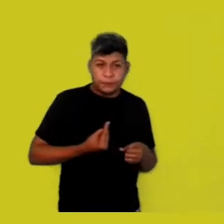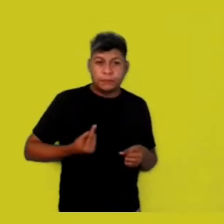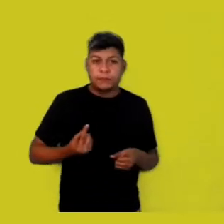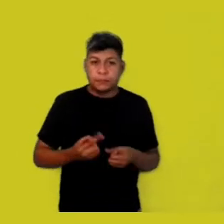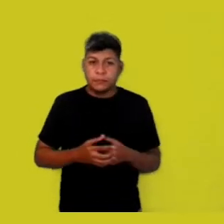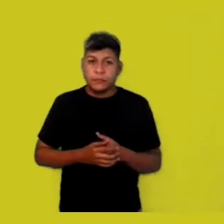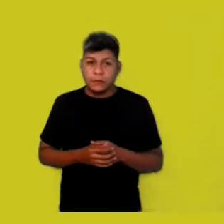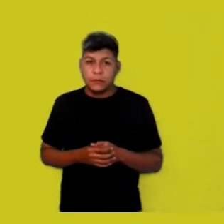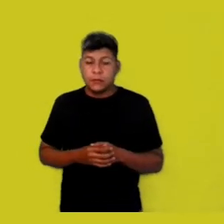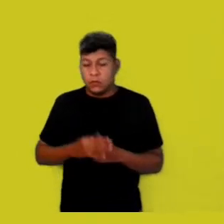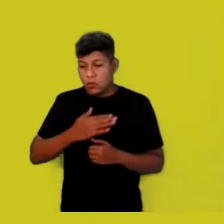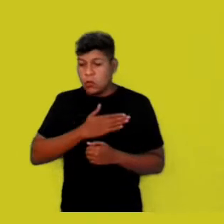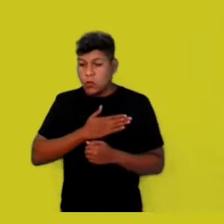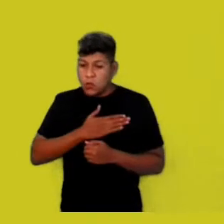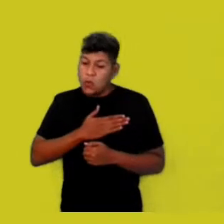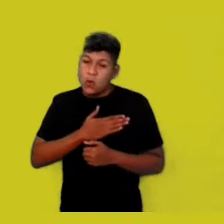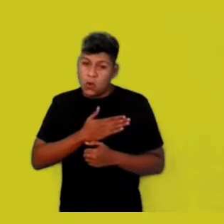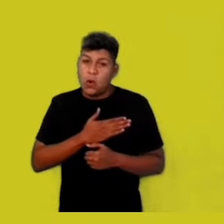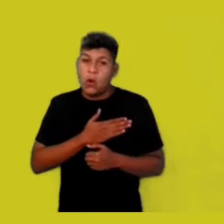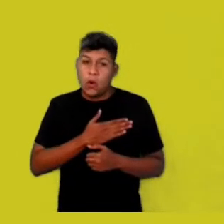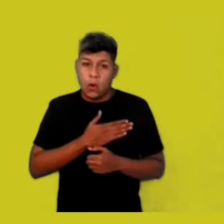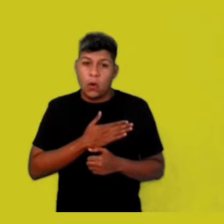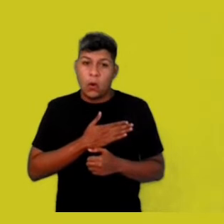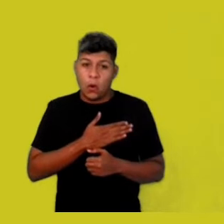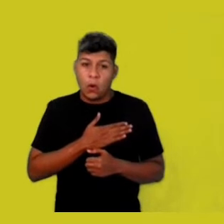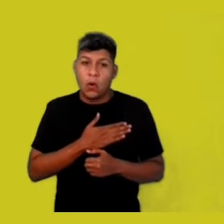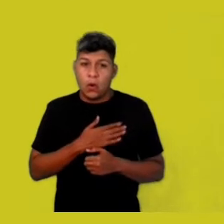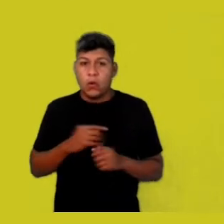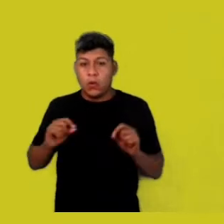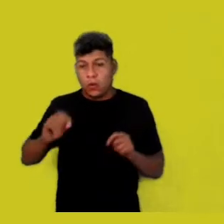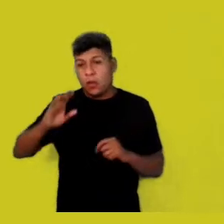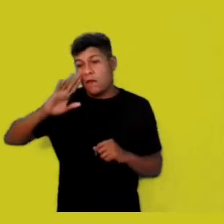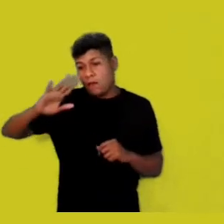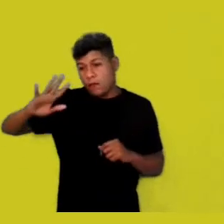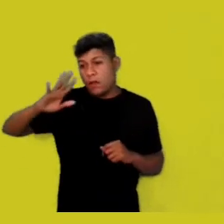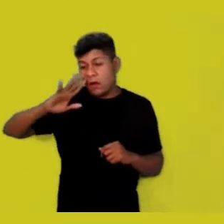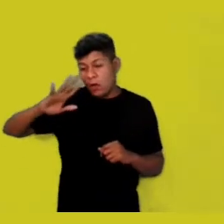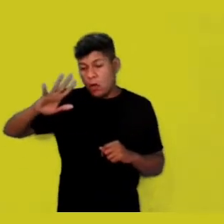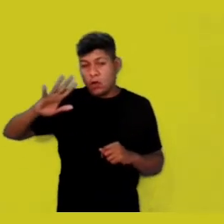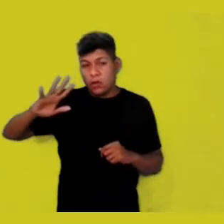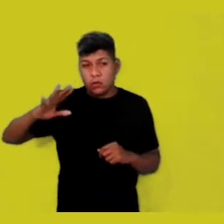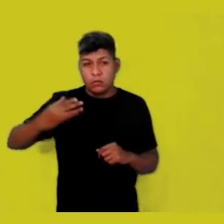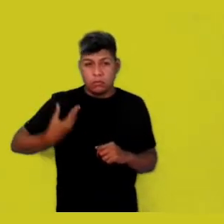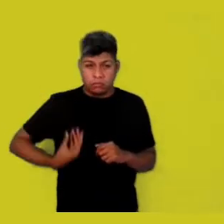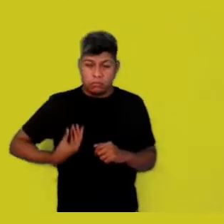And I like what Franco-Lithuanian philosopher Emmanuel Levinas says